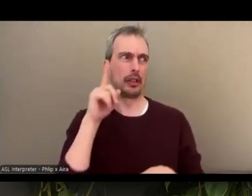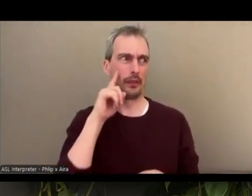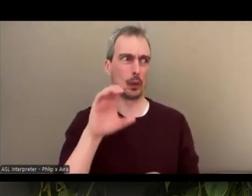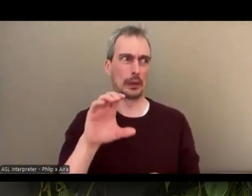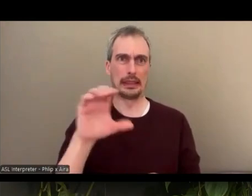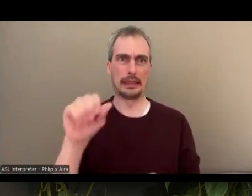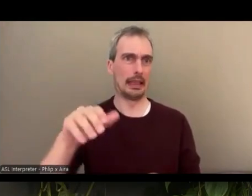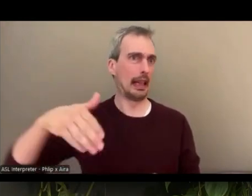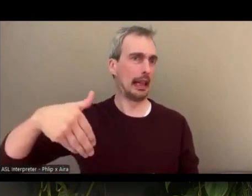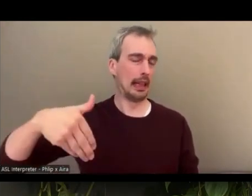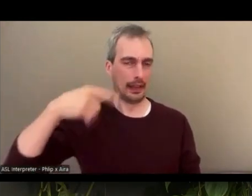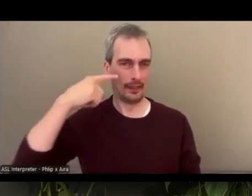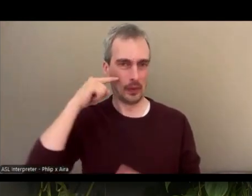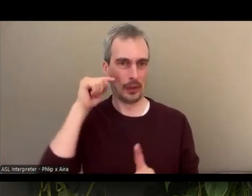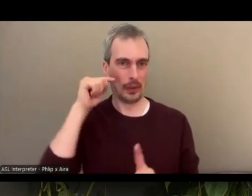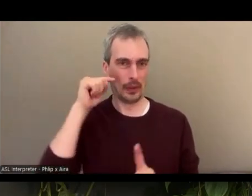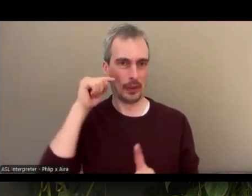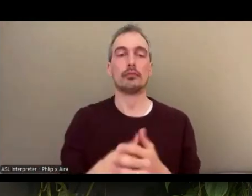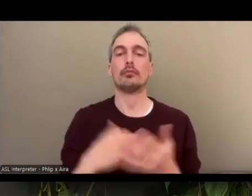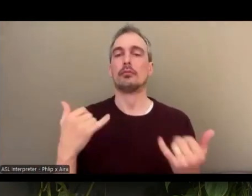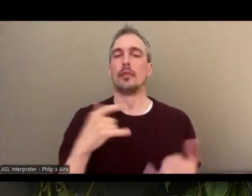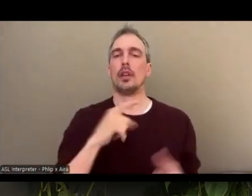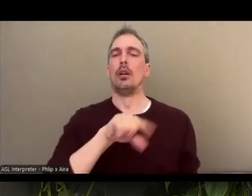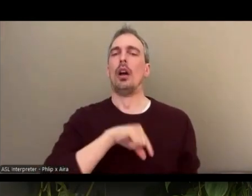Let's move on to quality review through release category.